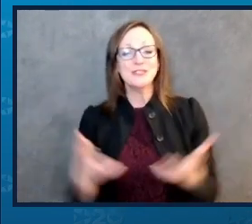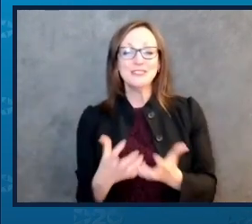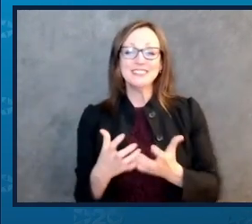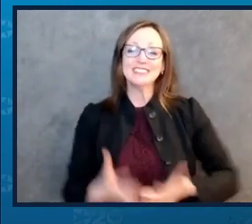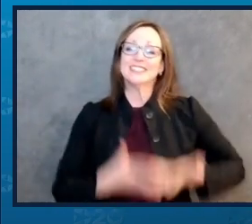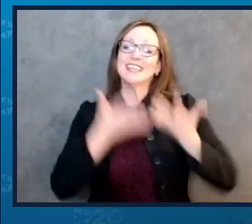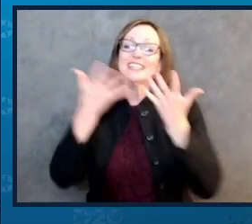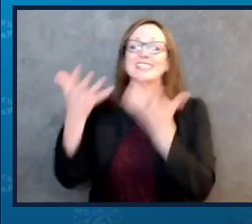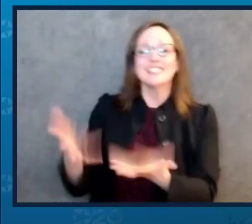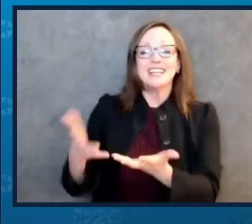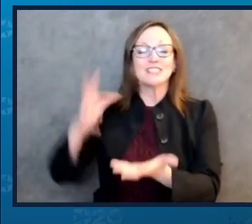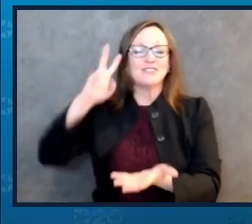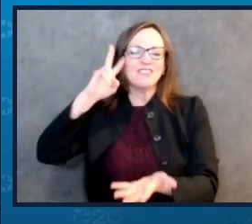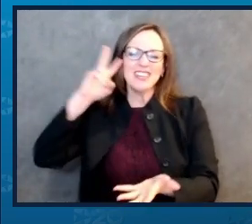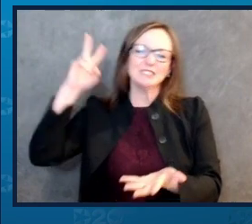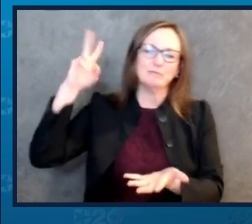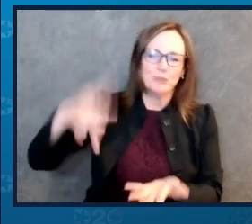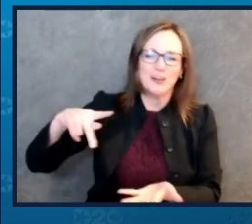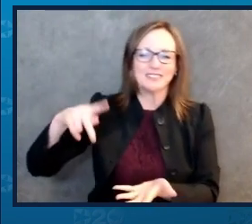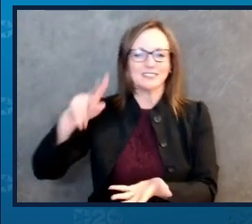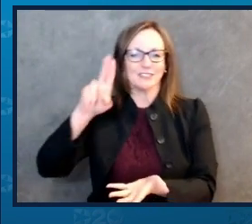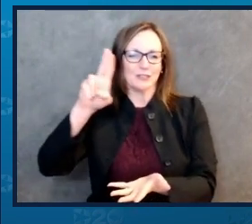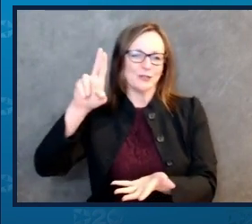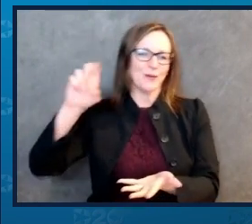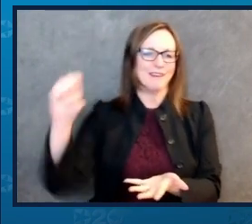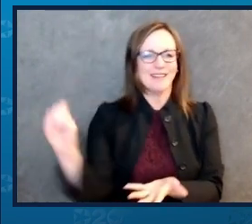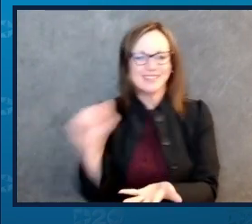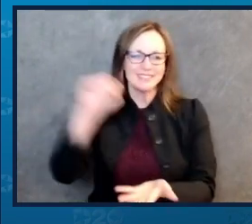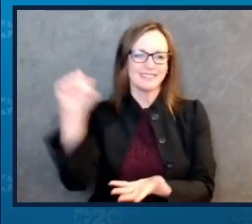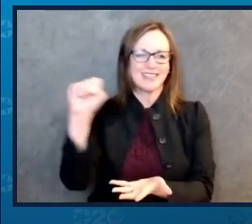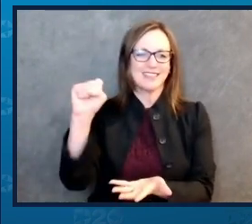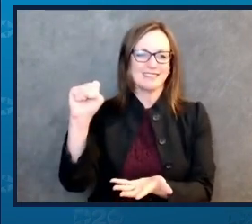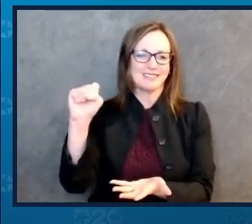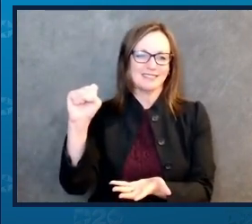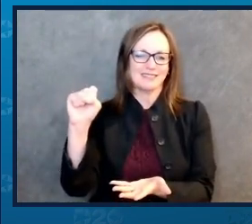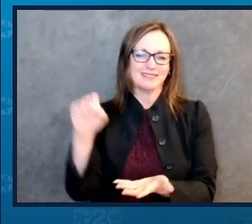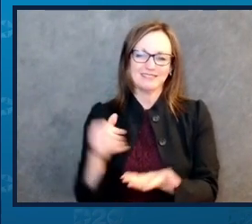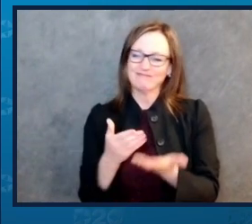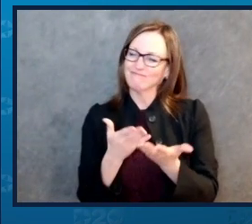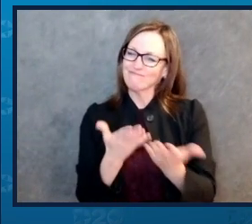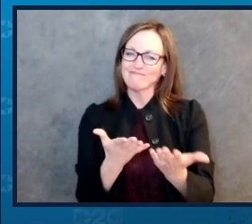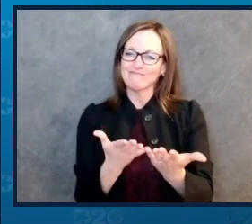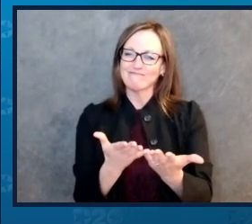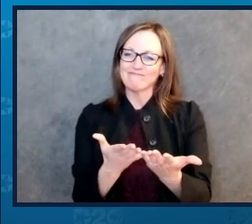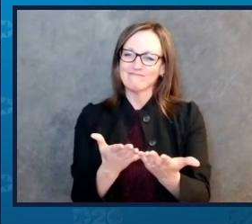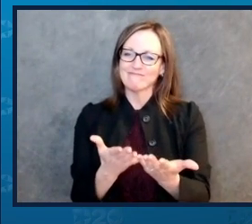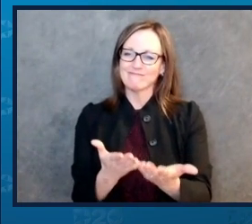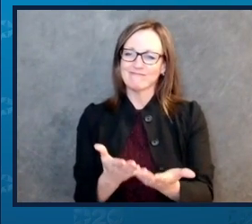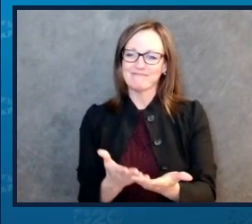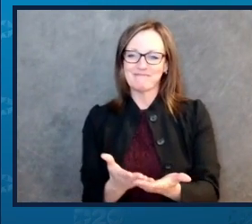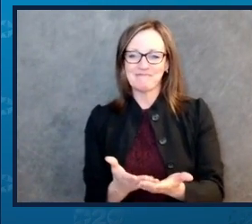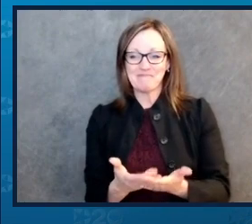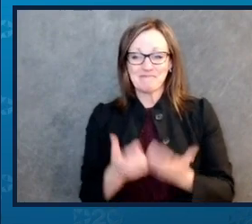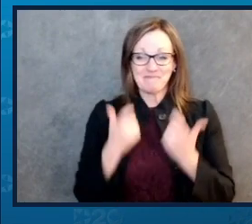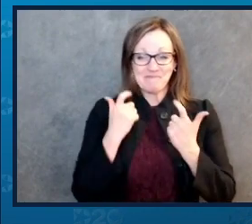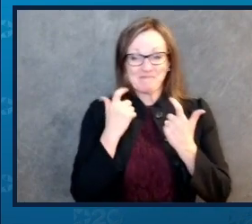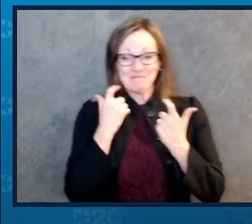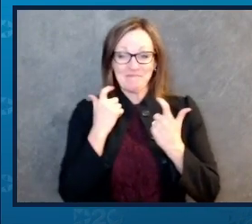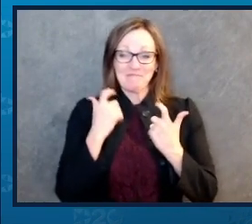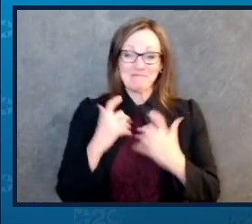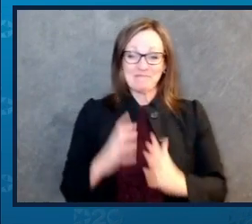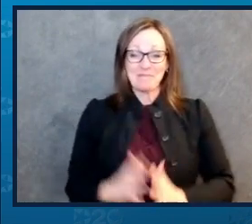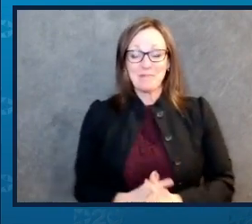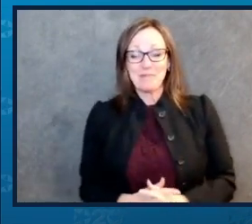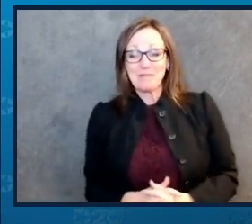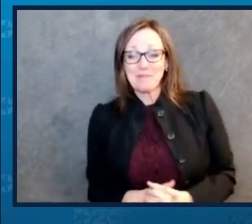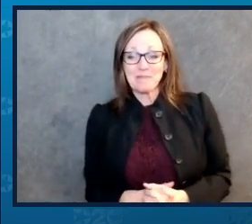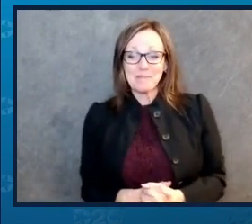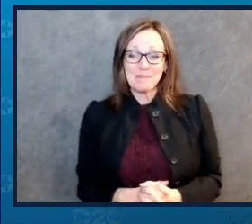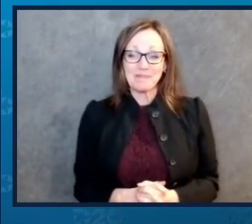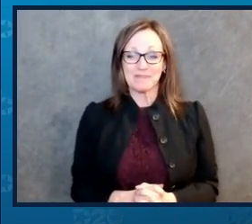VICE PRESIDENT OF THE UNITED